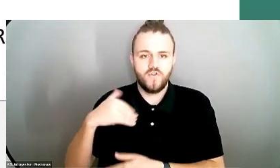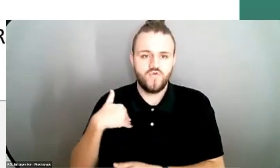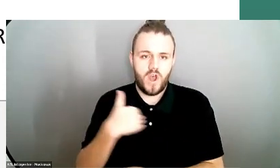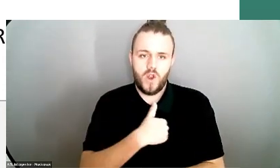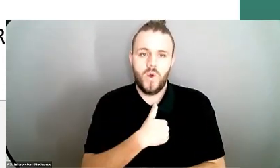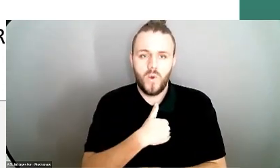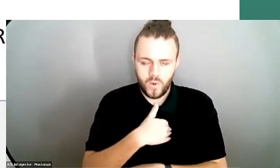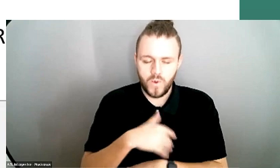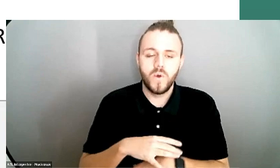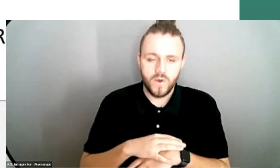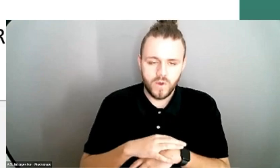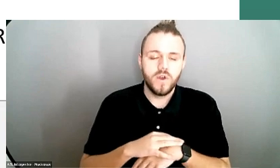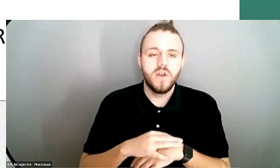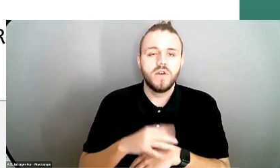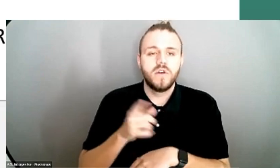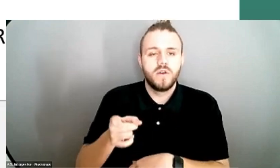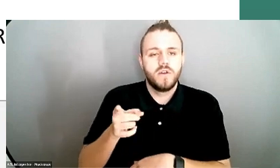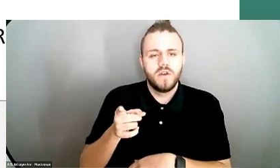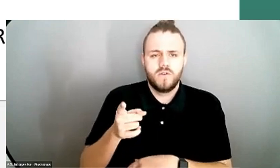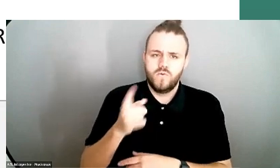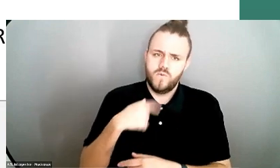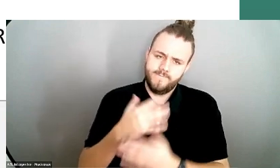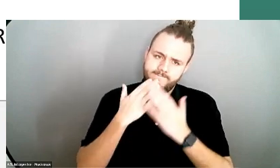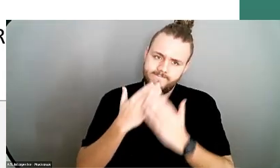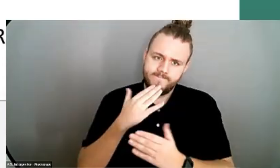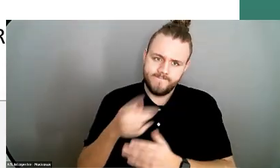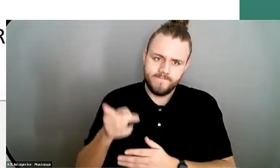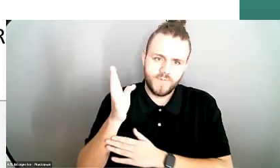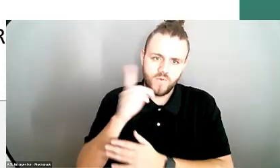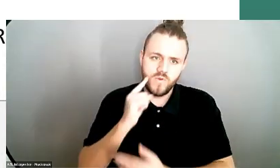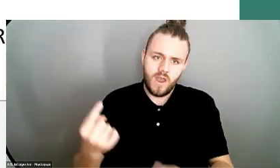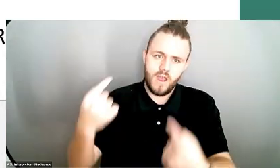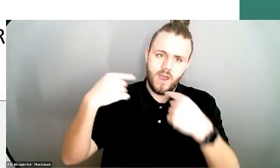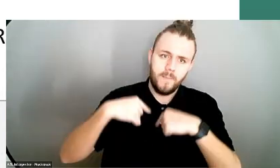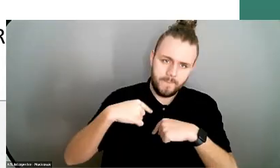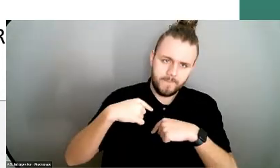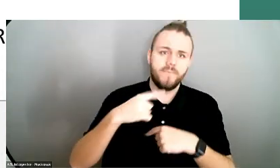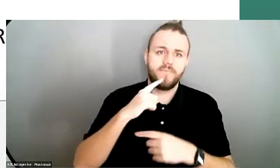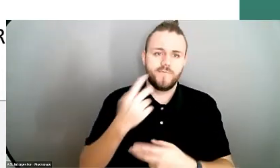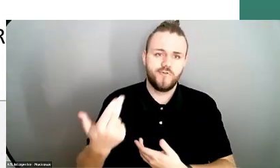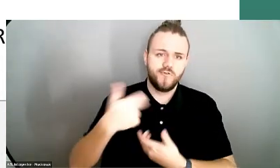And we are very grateful to our speakers today for joining us and sharing their wealth